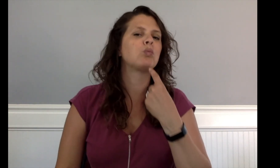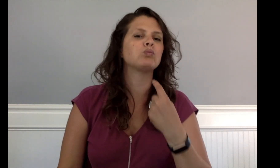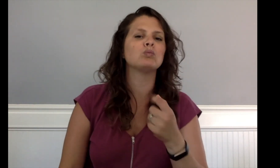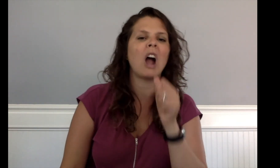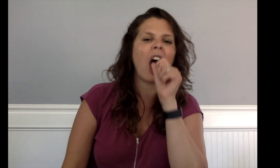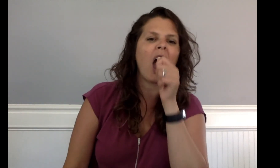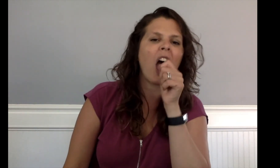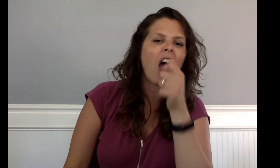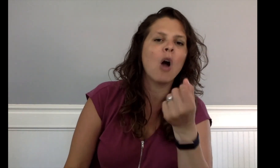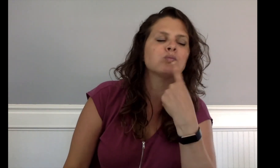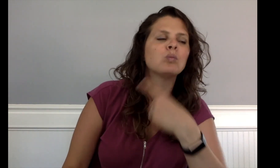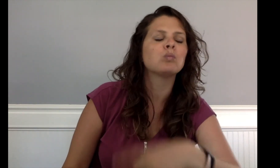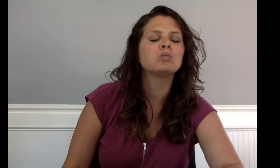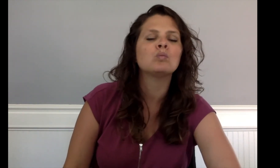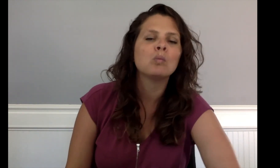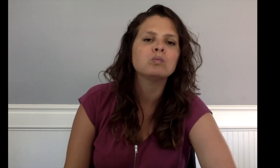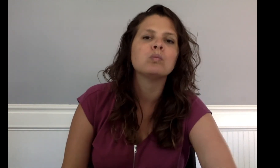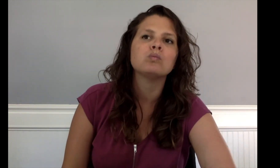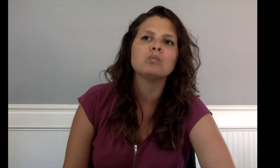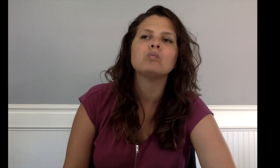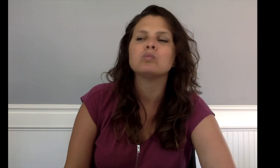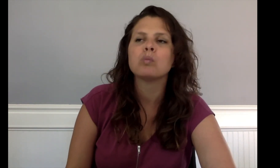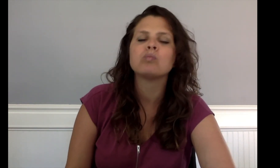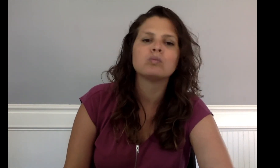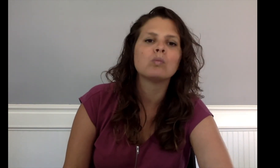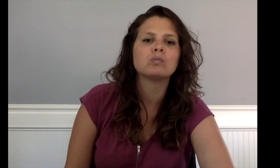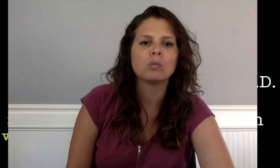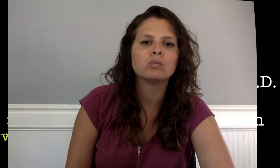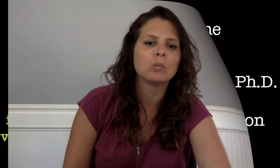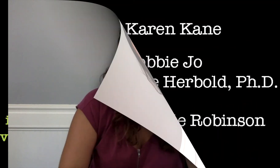Mr. Castle reached for another pistachio nut.